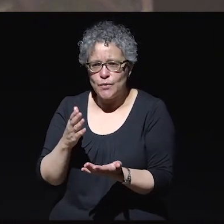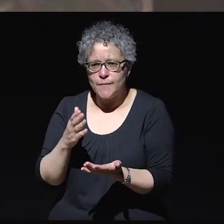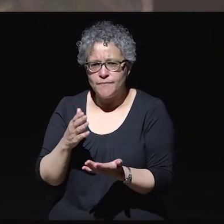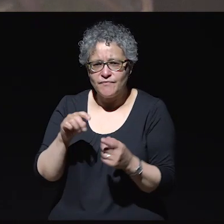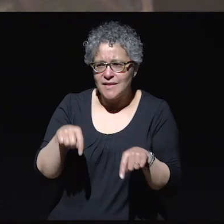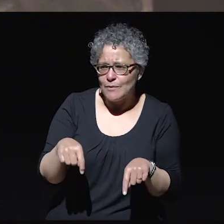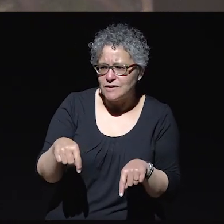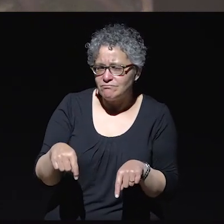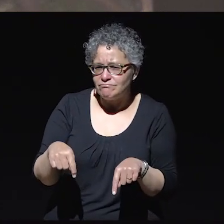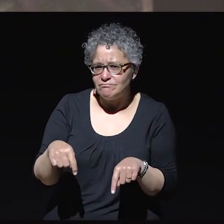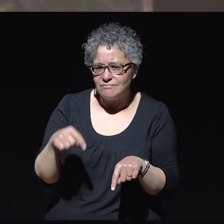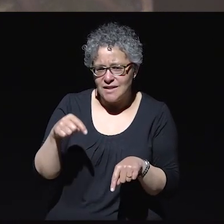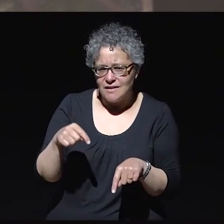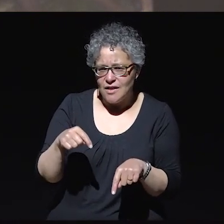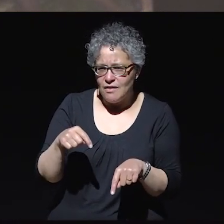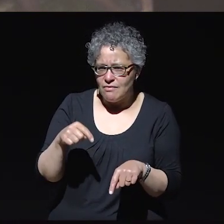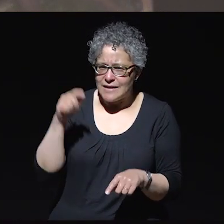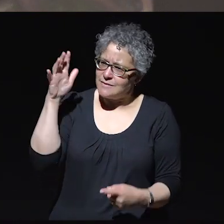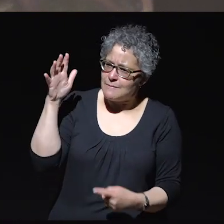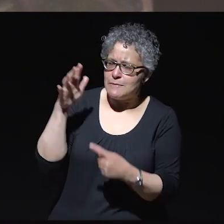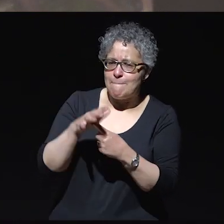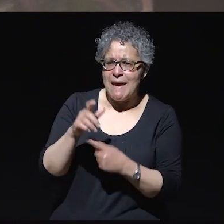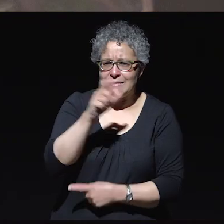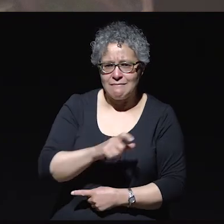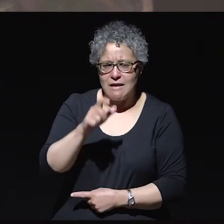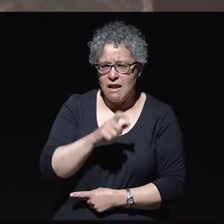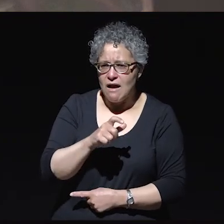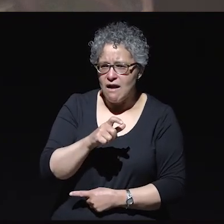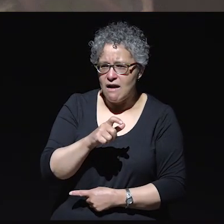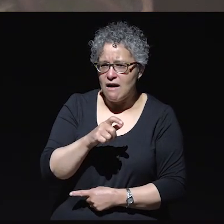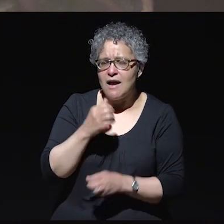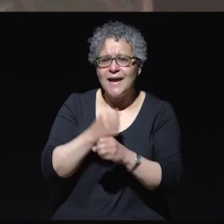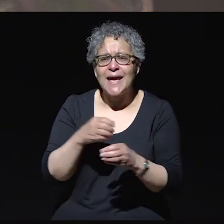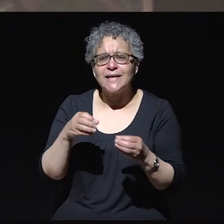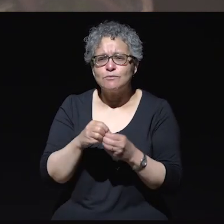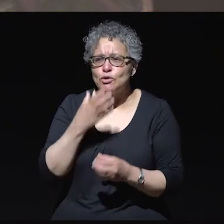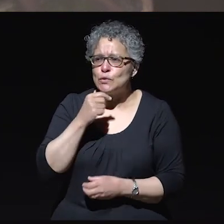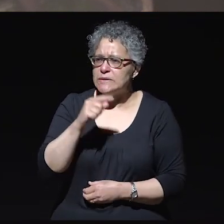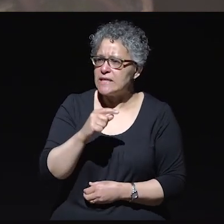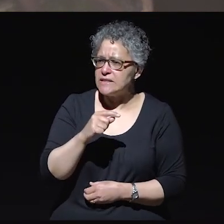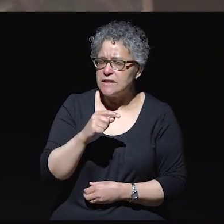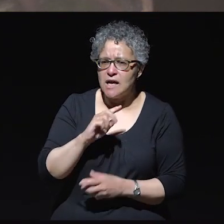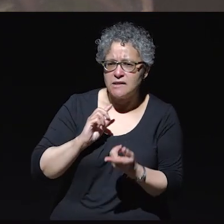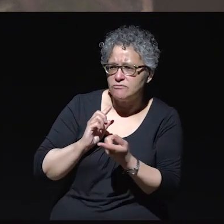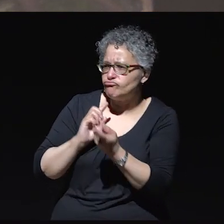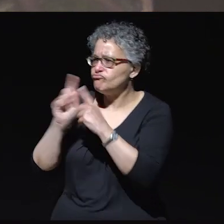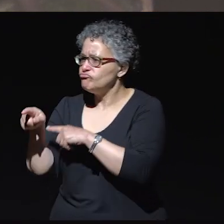again, a kind of a riposte that Gainsborough created in 1770 in order to refute